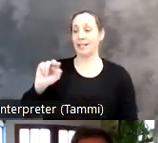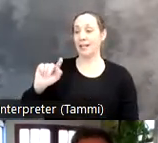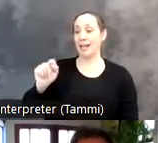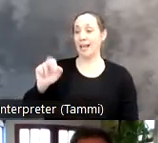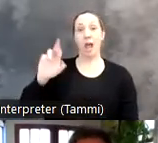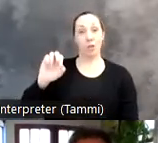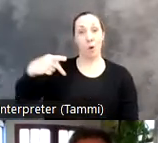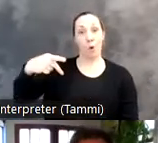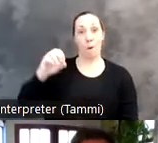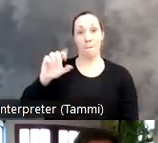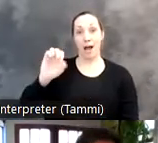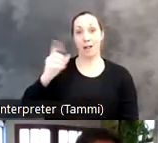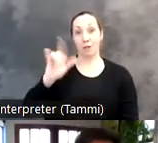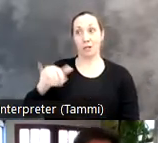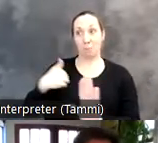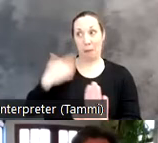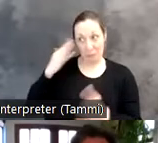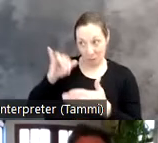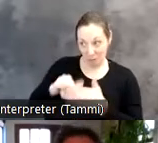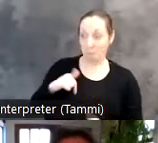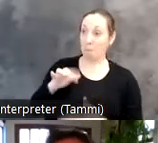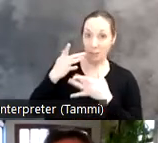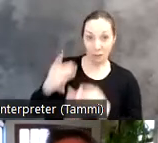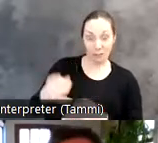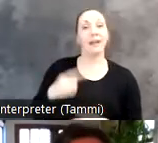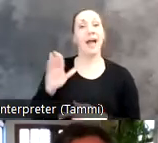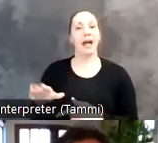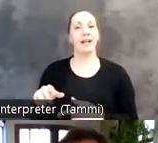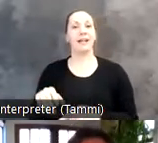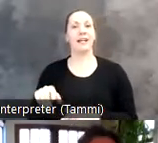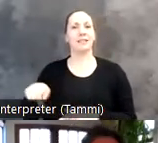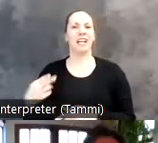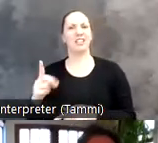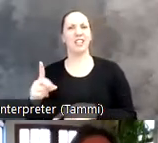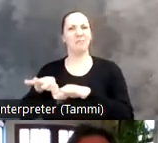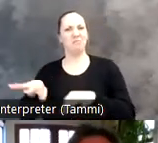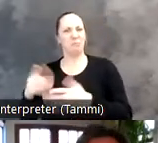Disabilities across a wide range. His degree is in Anthropology which I did not know. That's